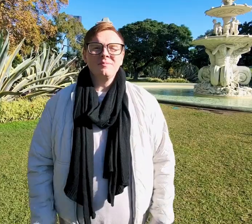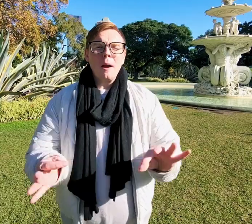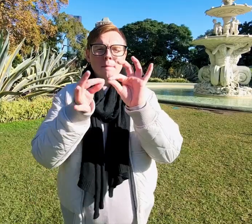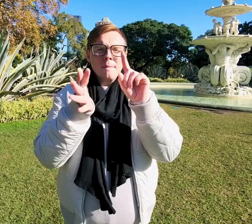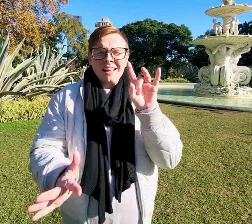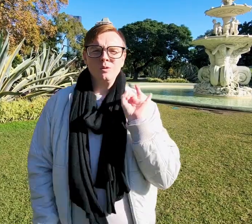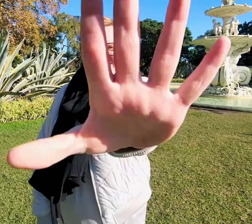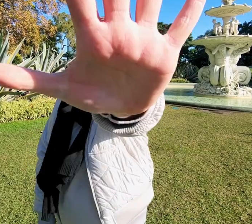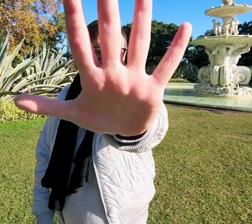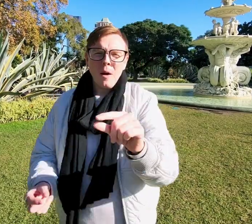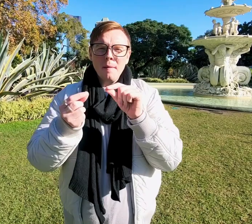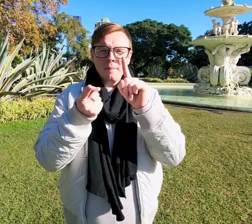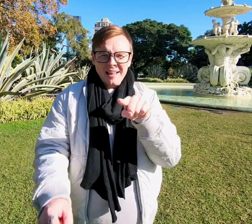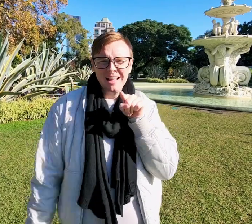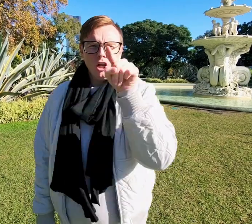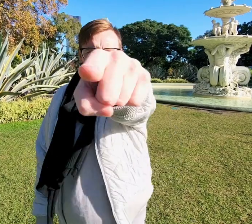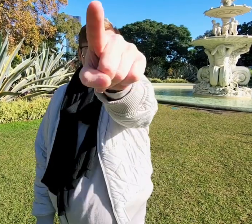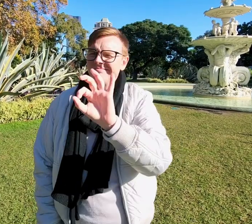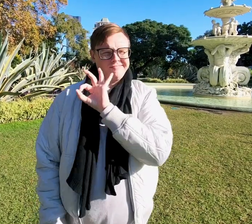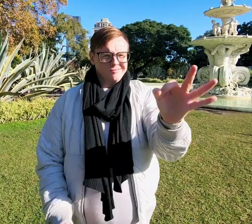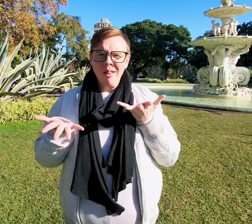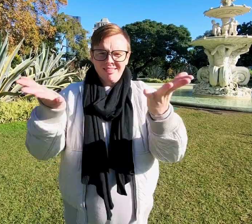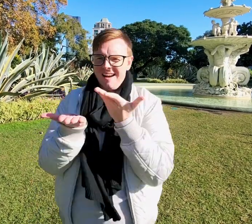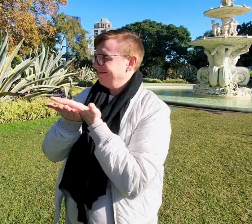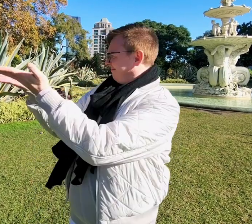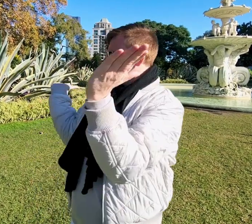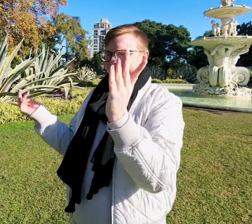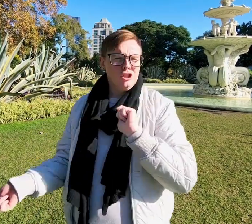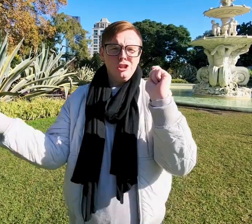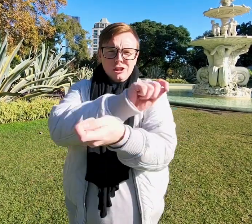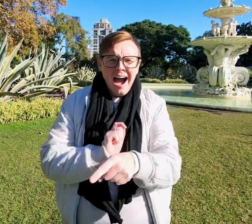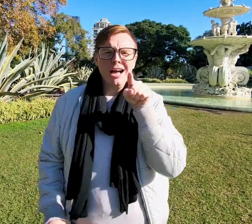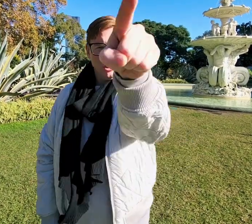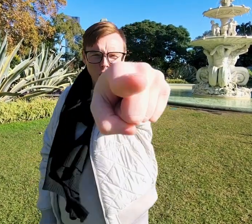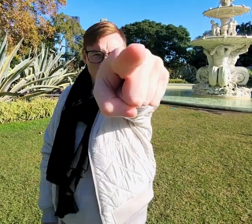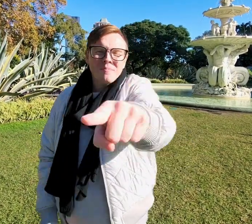Be Yourself! Be You! Don’t let others change who you are!